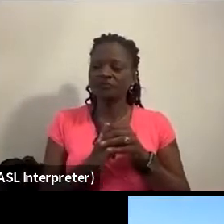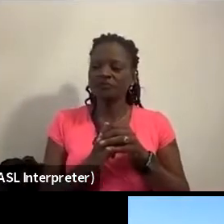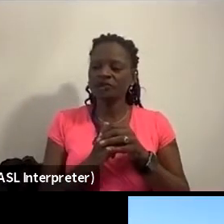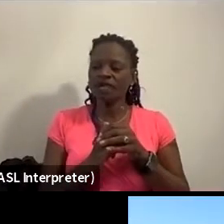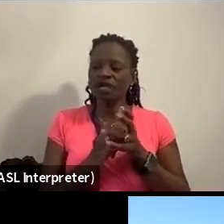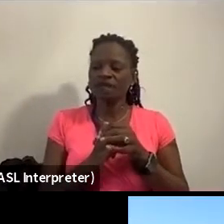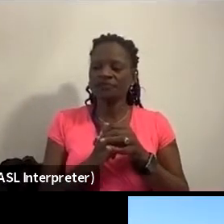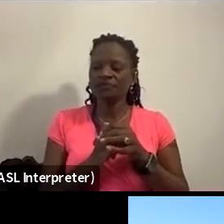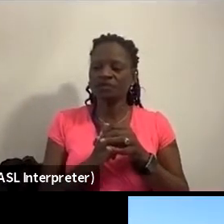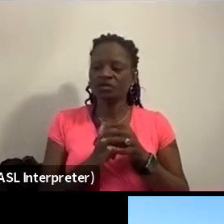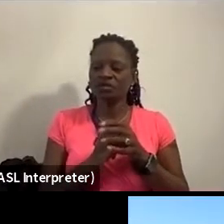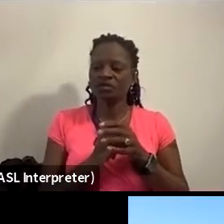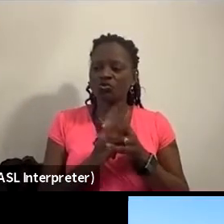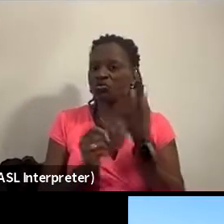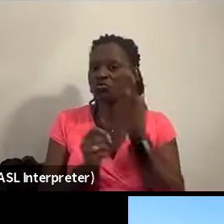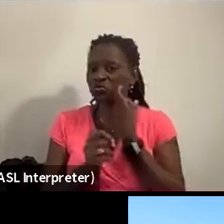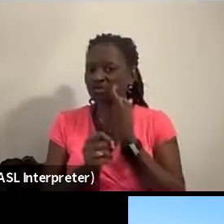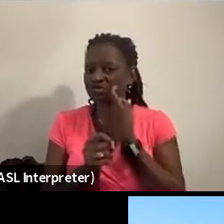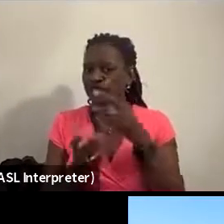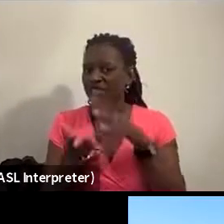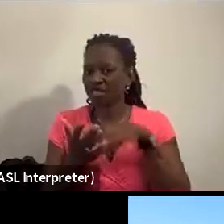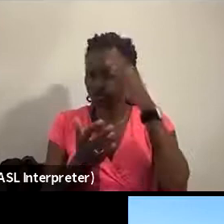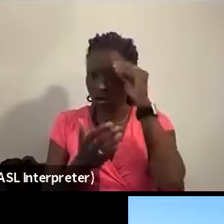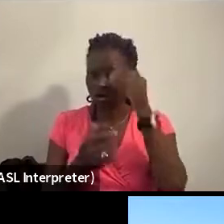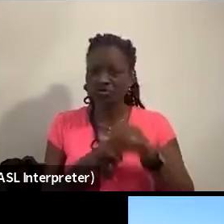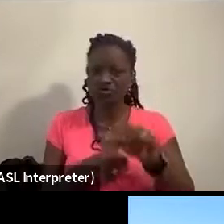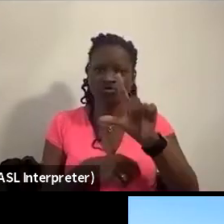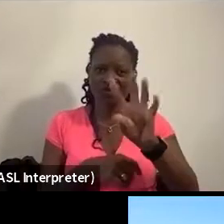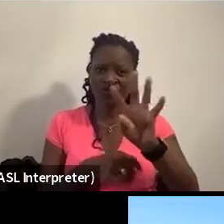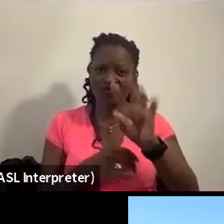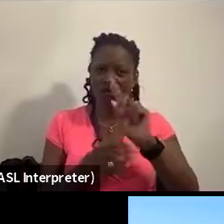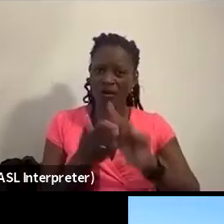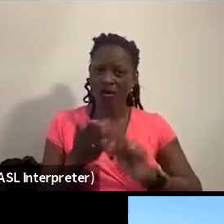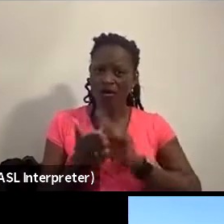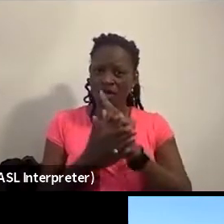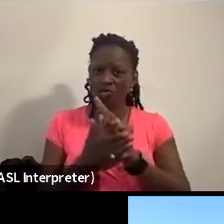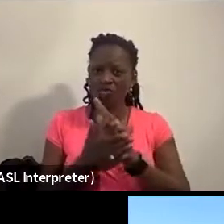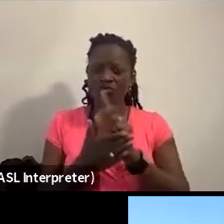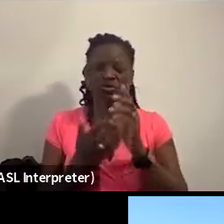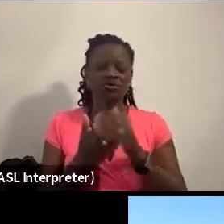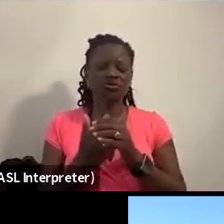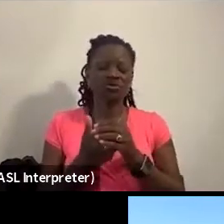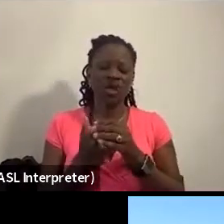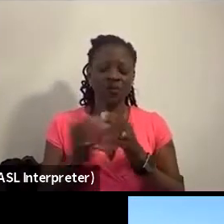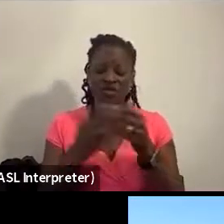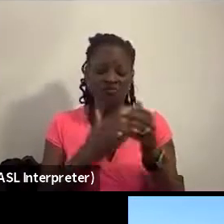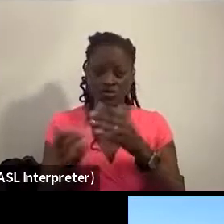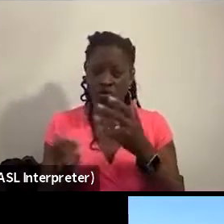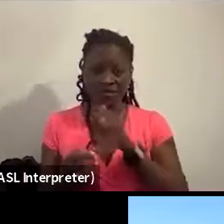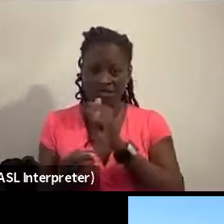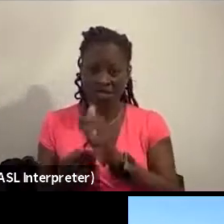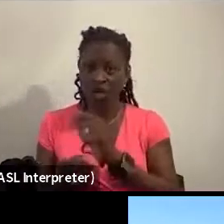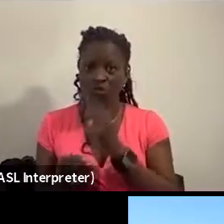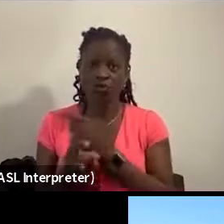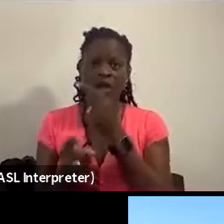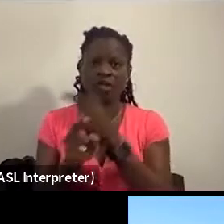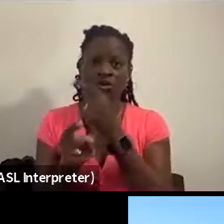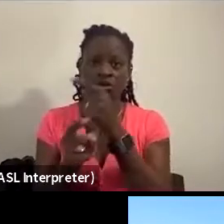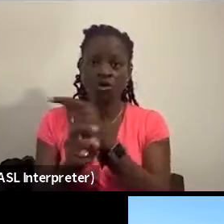over the last twenty four hours is that while it's not common with the Johnson and Johnson vaccine, at